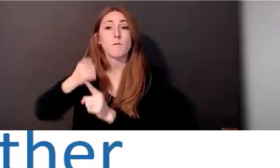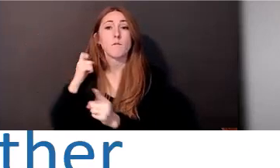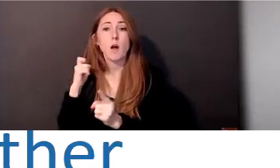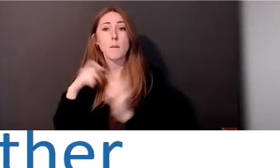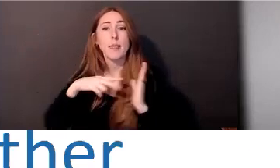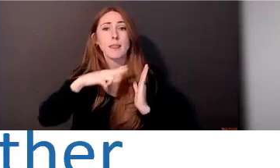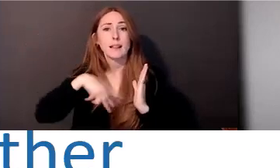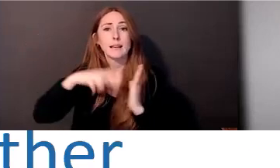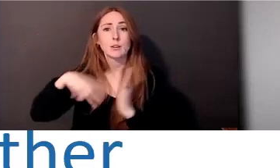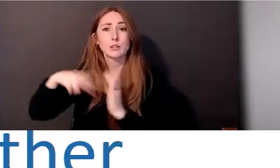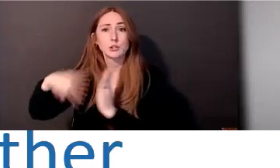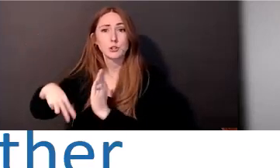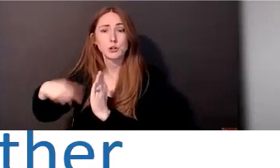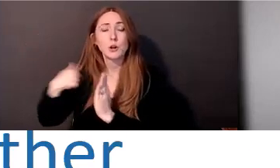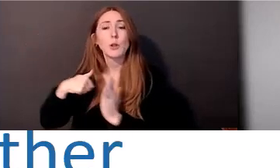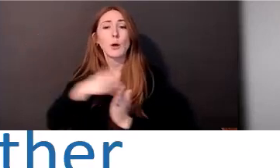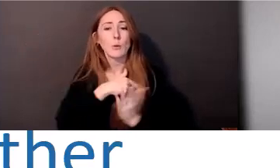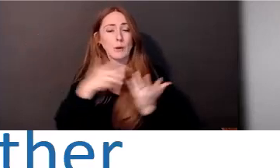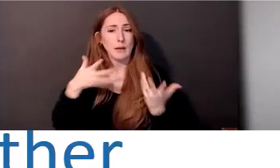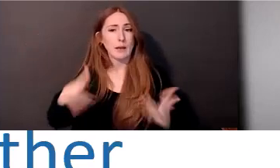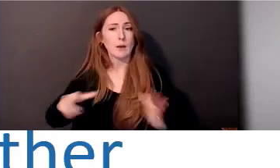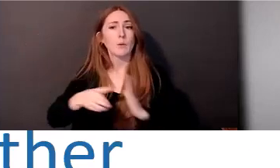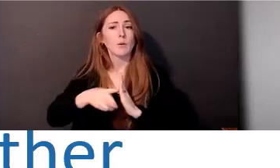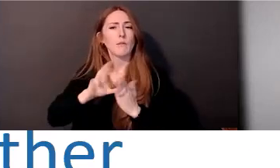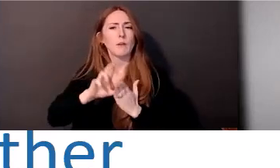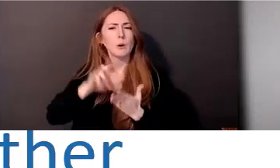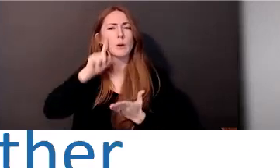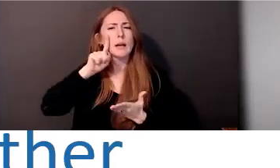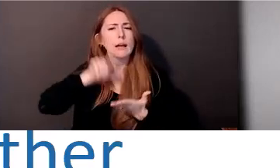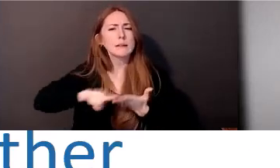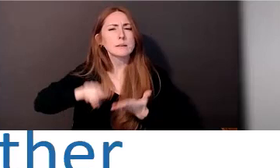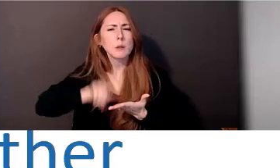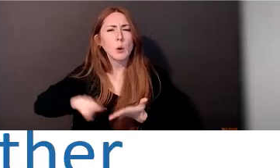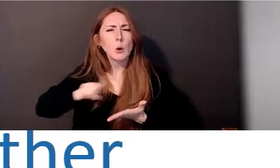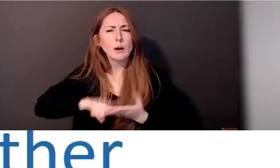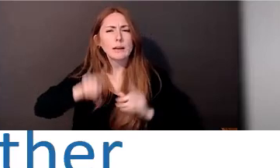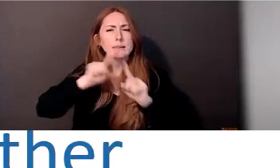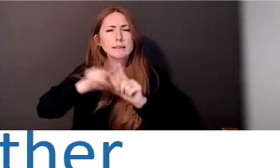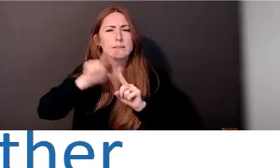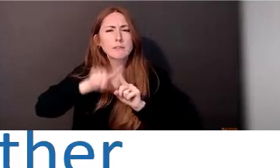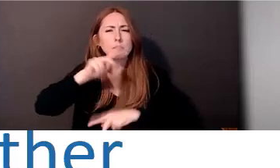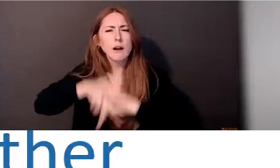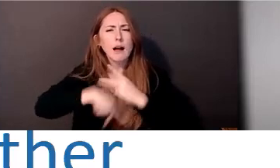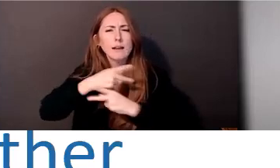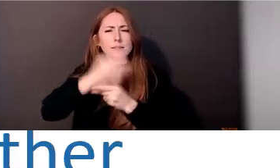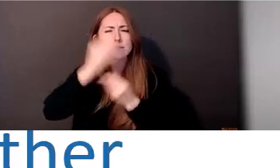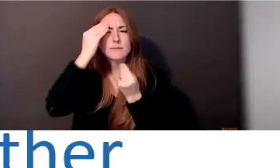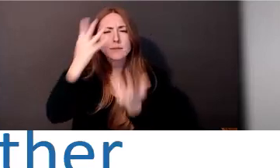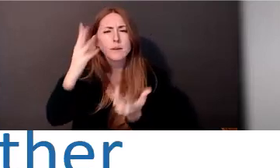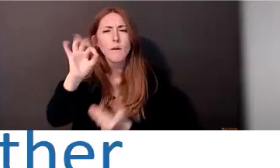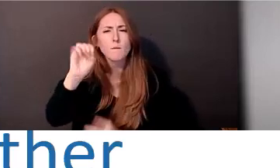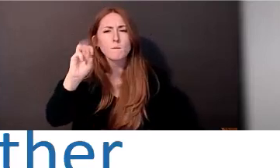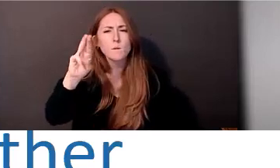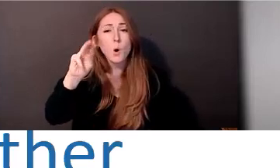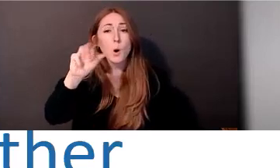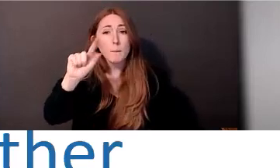exploring different kinds of information formats and different kinds of data visualizations